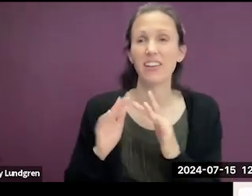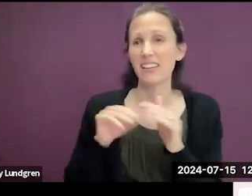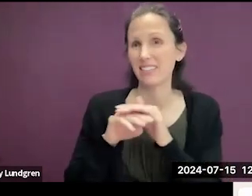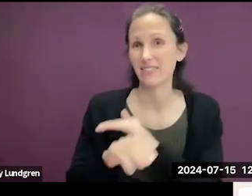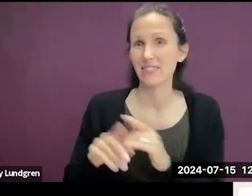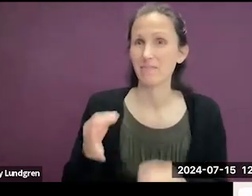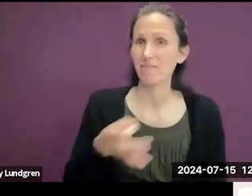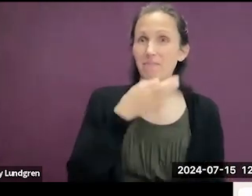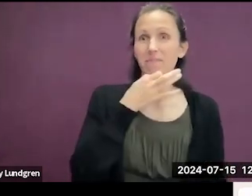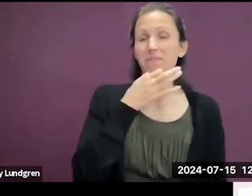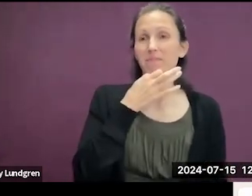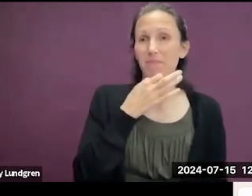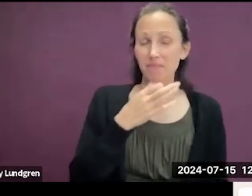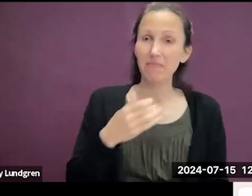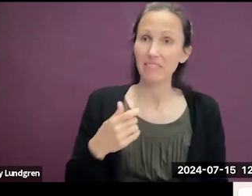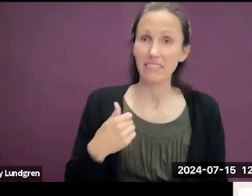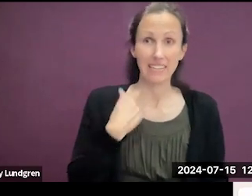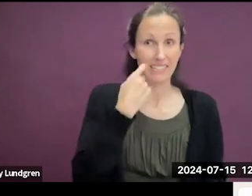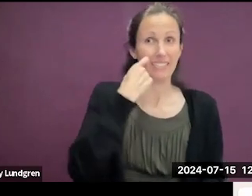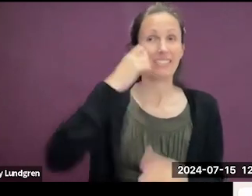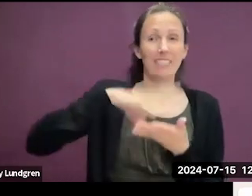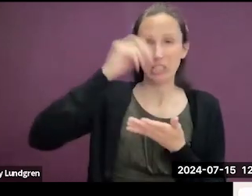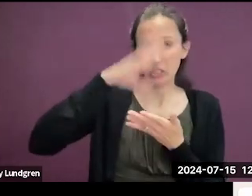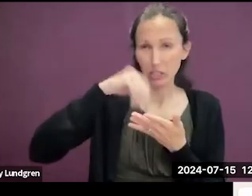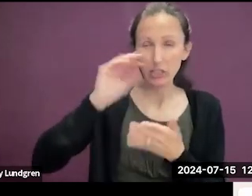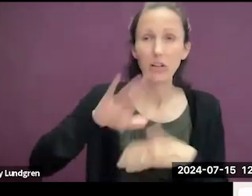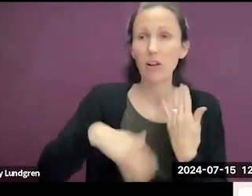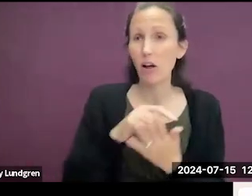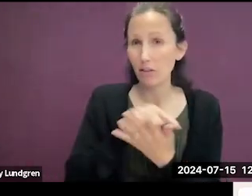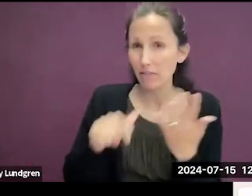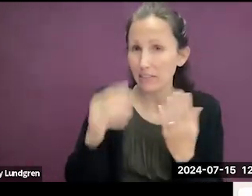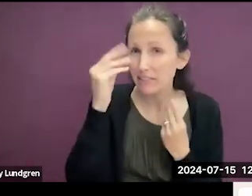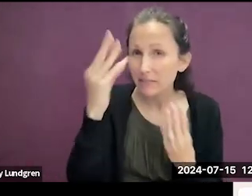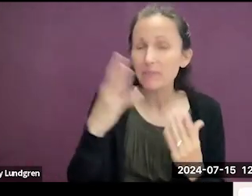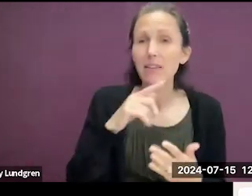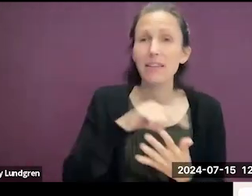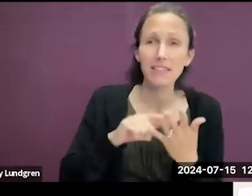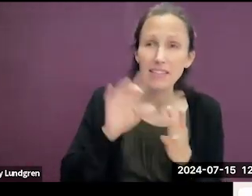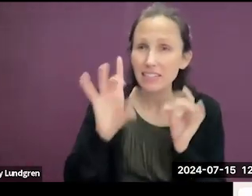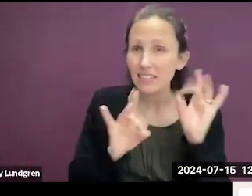So it was pretty recent that I learned all of these tips and tricks that I'm going to share with you today.